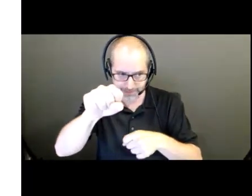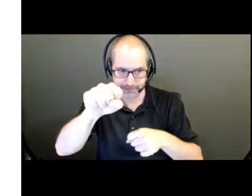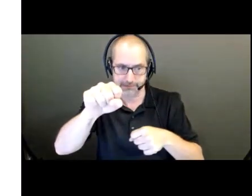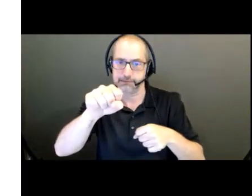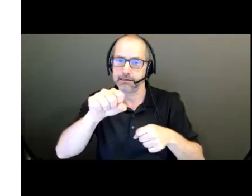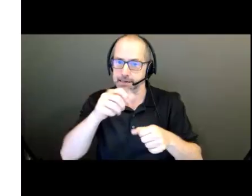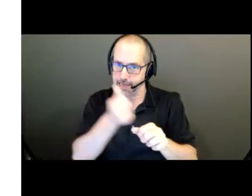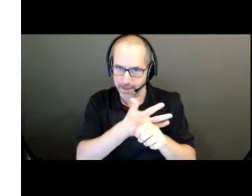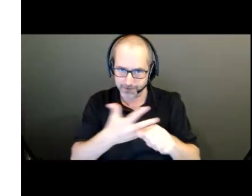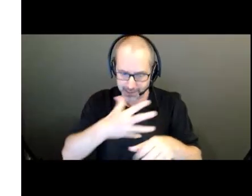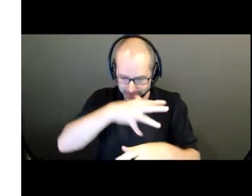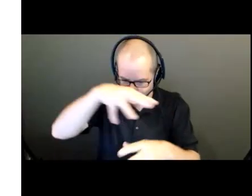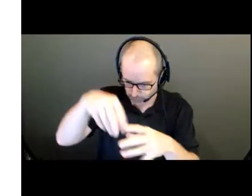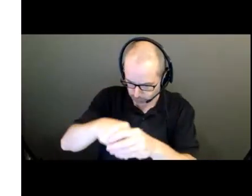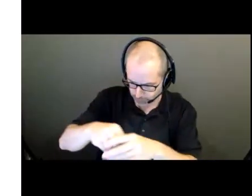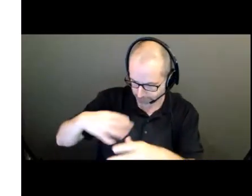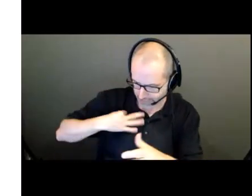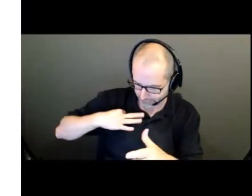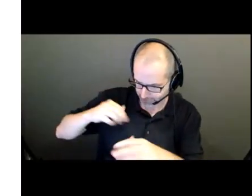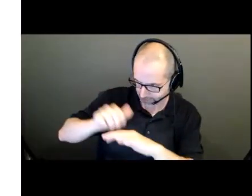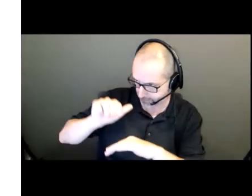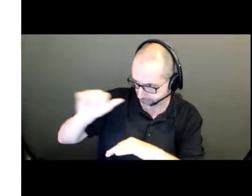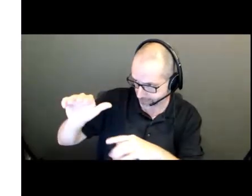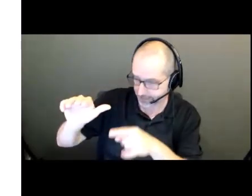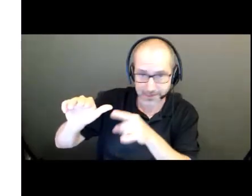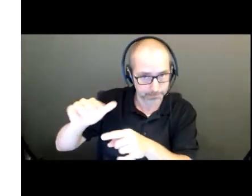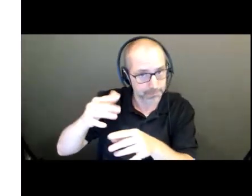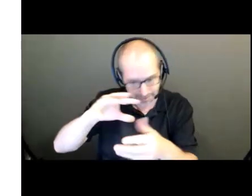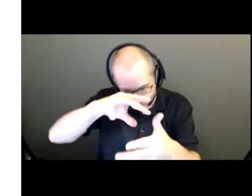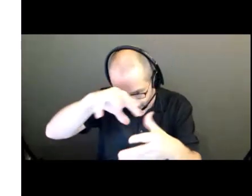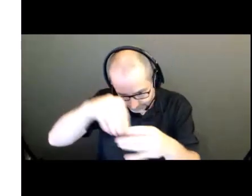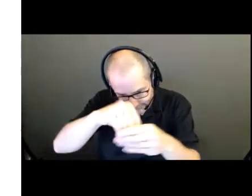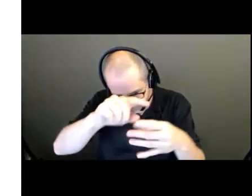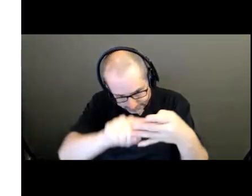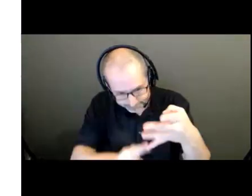best of your knowledge, correct, that if you're applying on behalf of